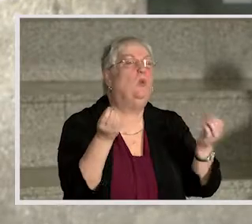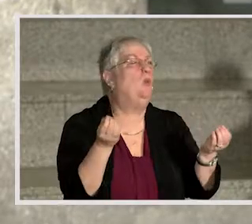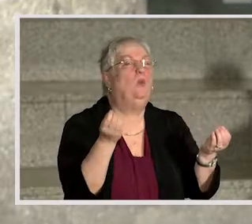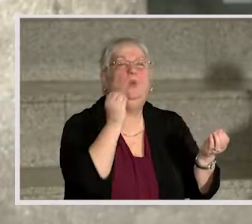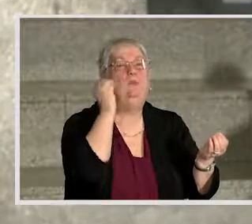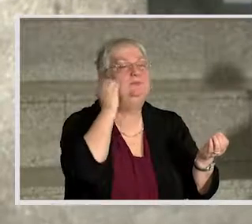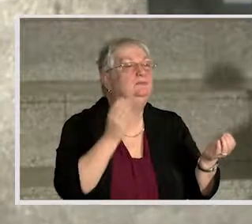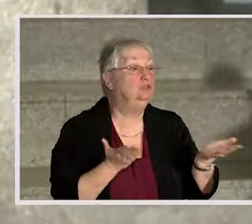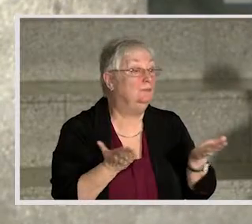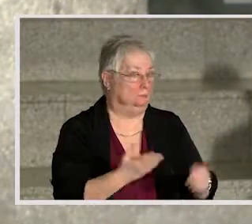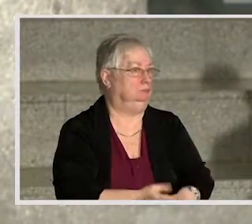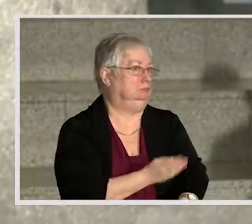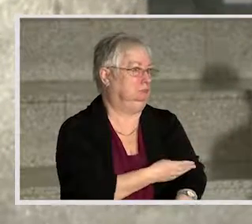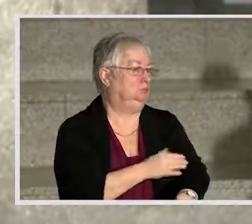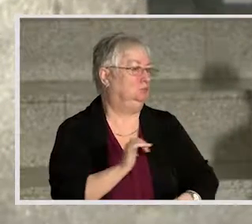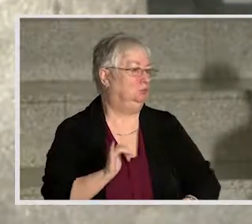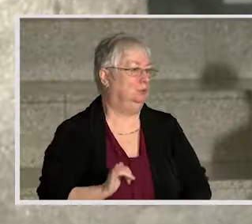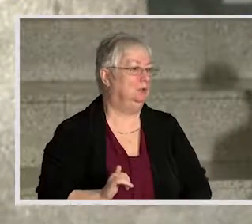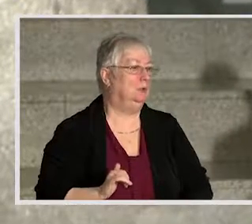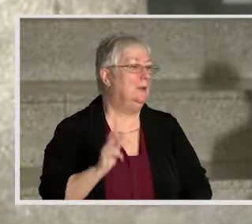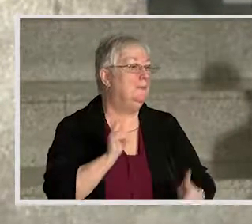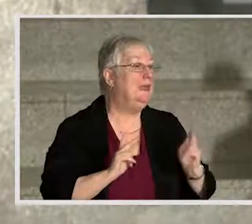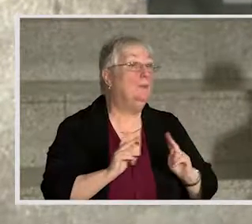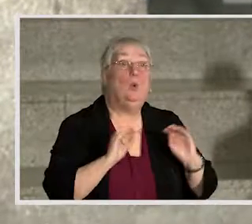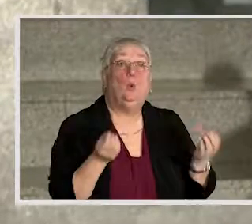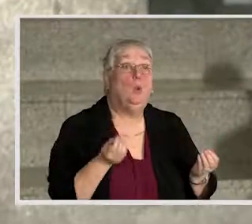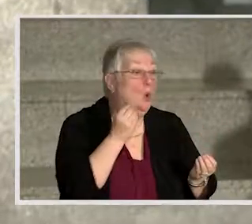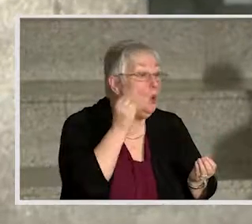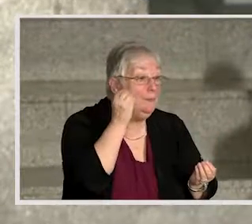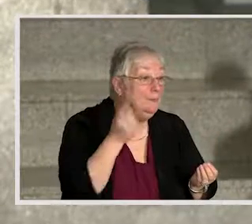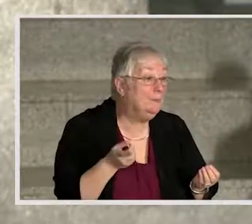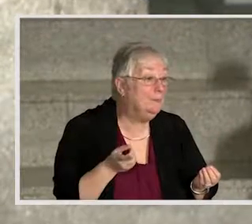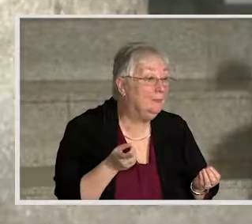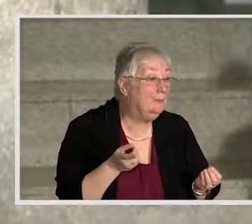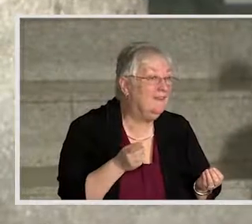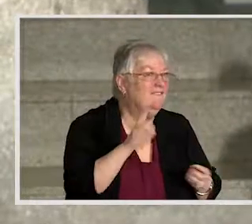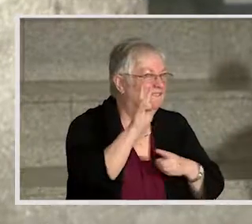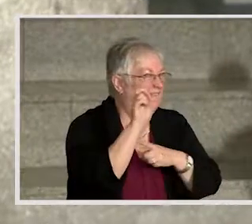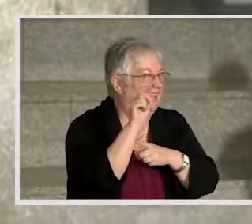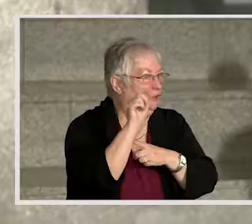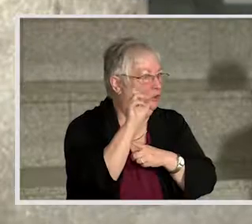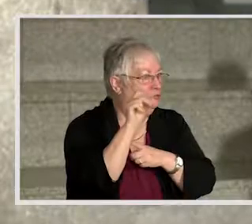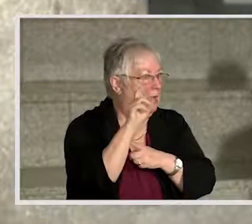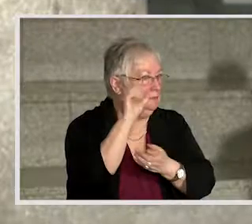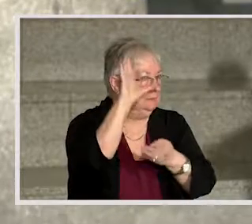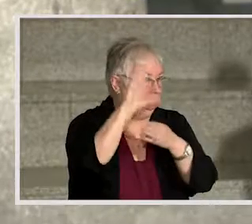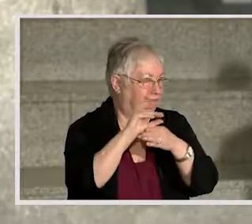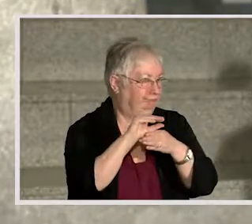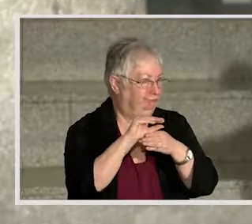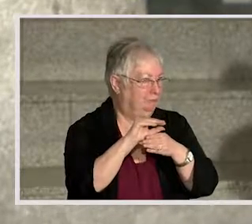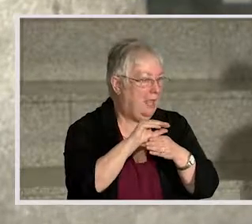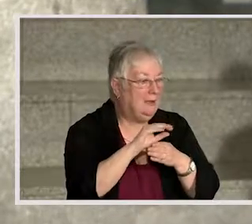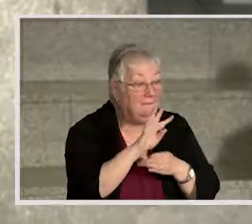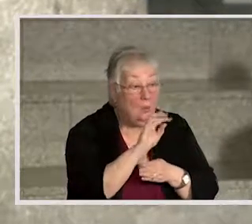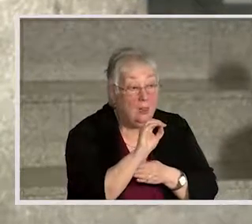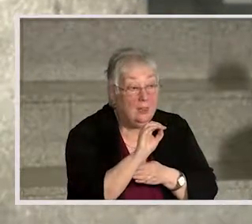13% FROM DECEMBER 2015 TO 2016 SO YOU CAN REALLY SEE THE KINDS OF INVESTMENTS THAT WE TALK ABOUT AND WE PUT IN THE BUDGET